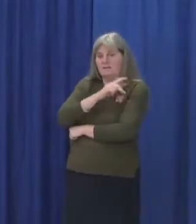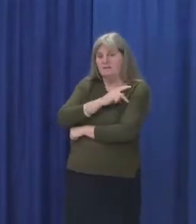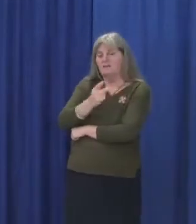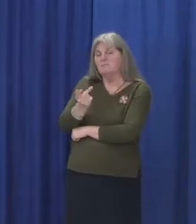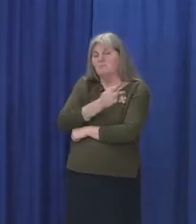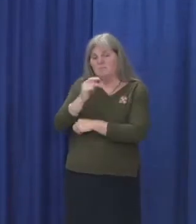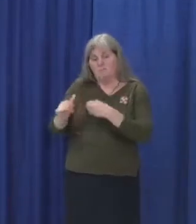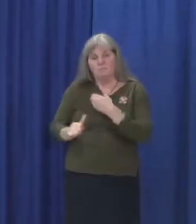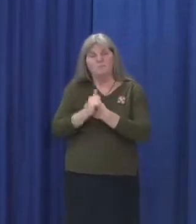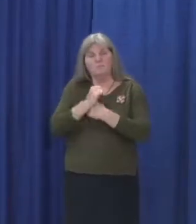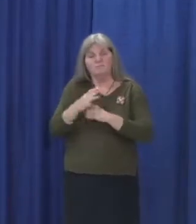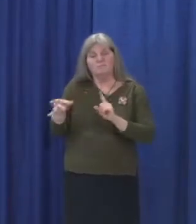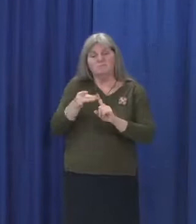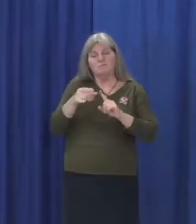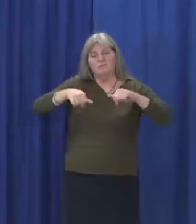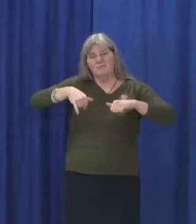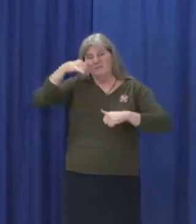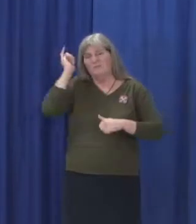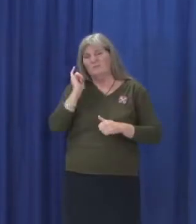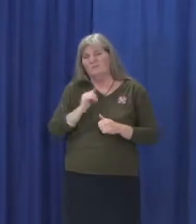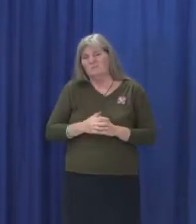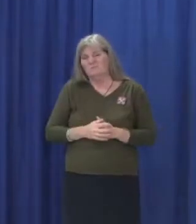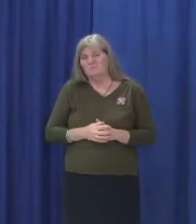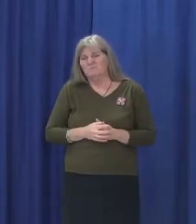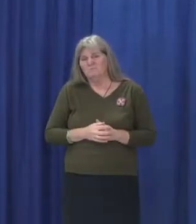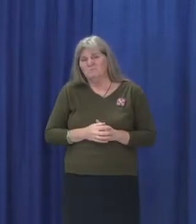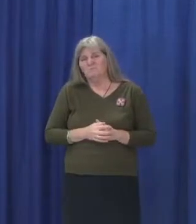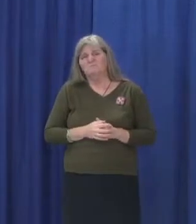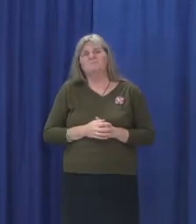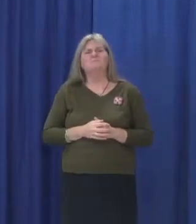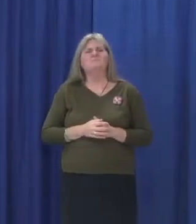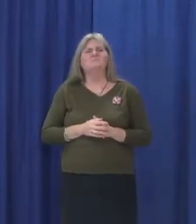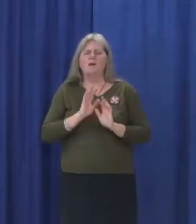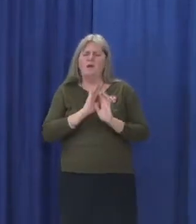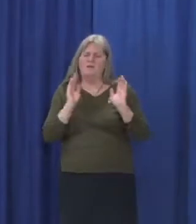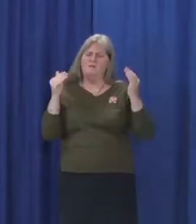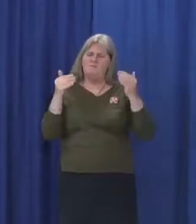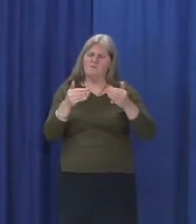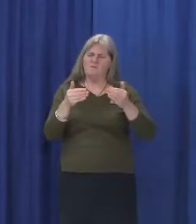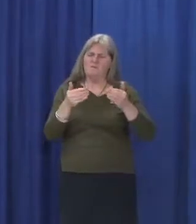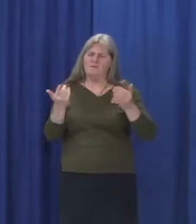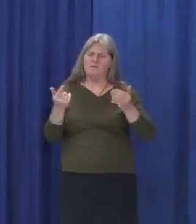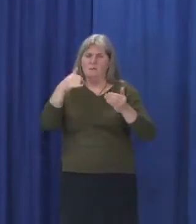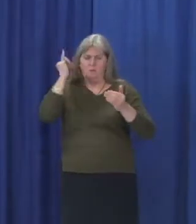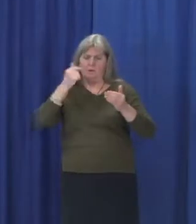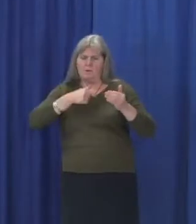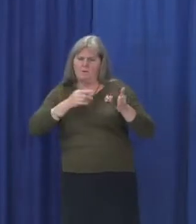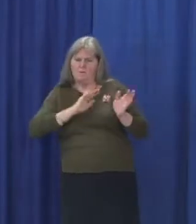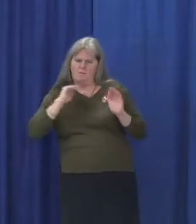individuals at risk in the territory. Our focus remains protecting the